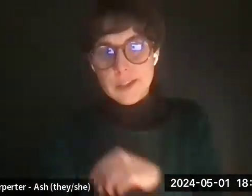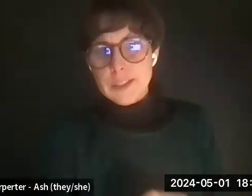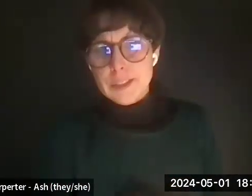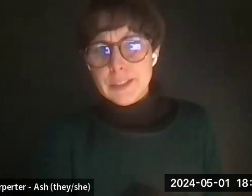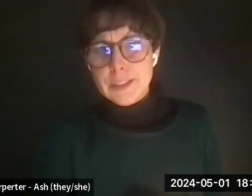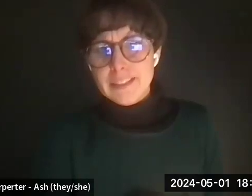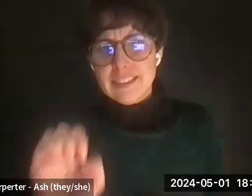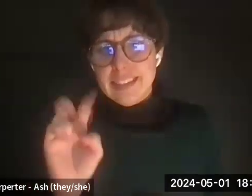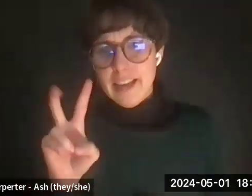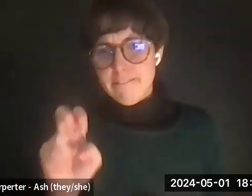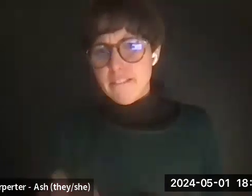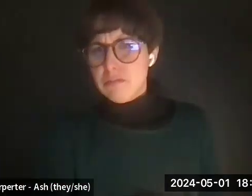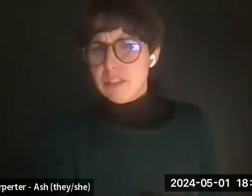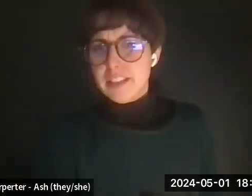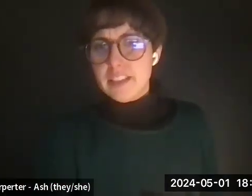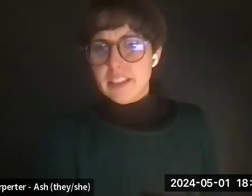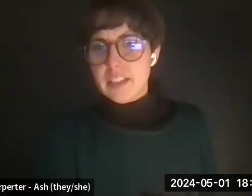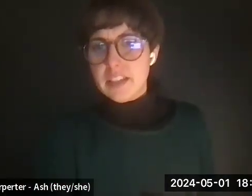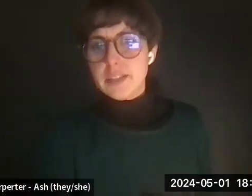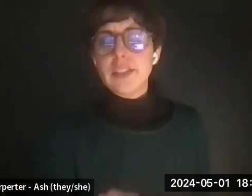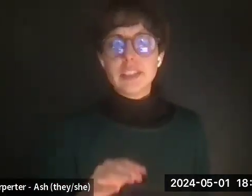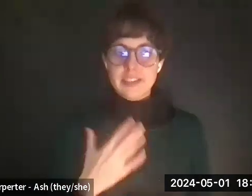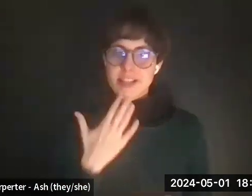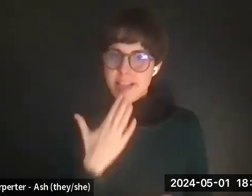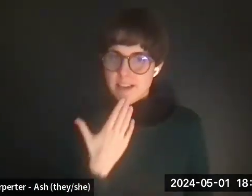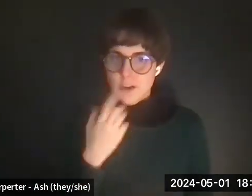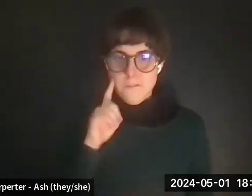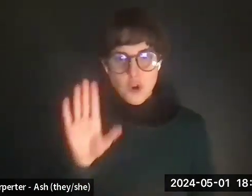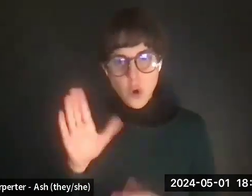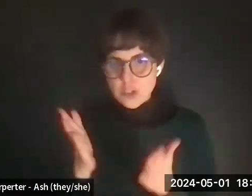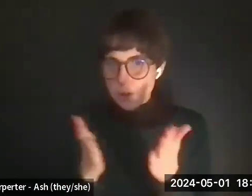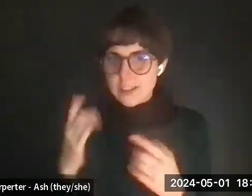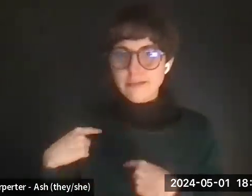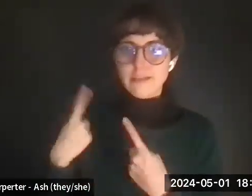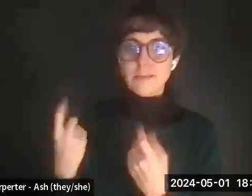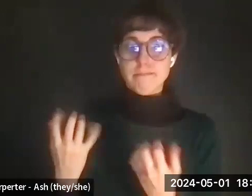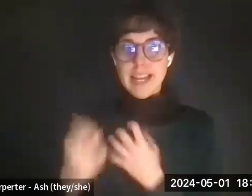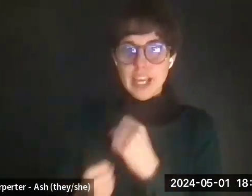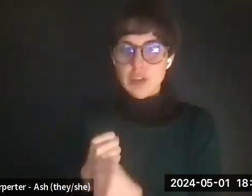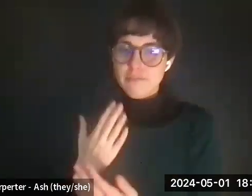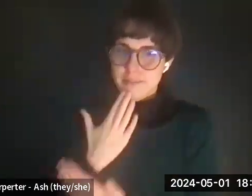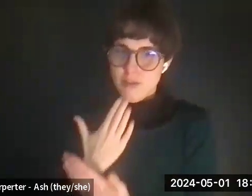of service helping communities. So first and foremost, thank you for that and, and just to kind of hear a little bit more about